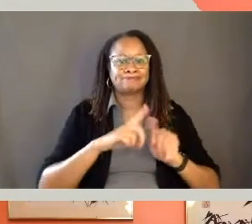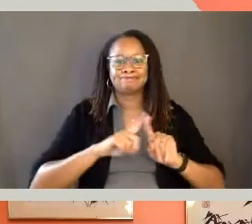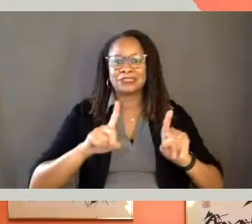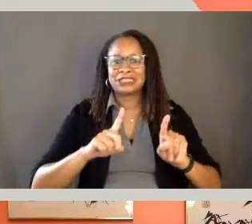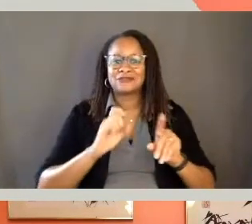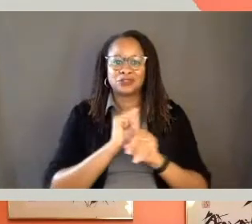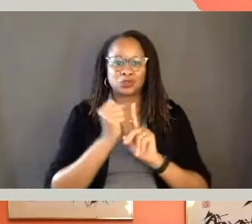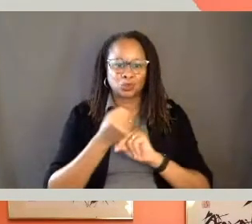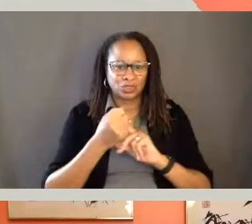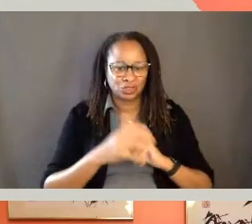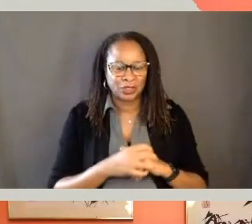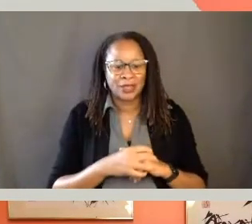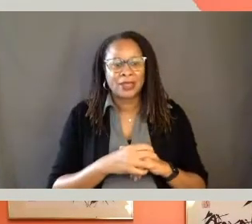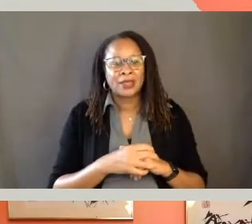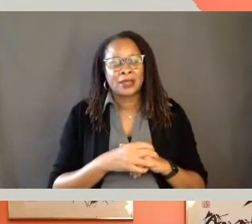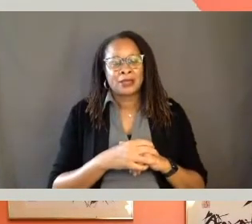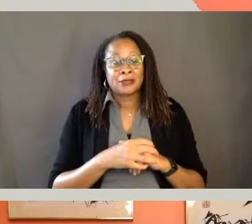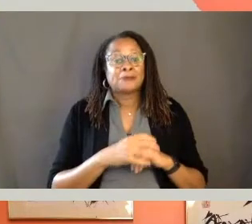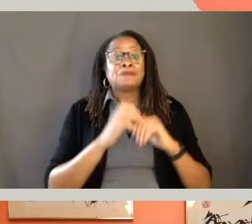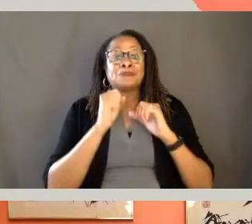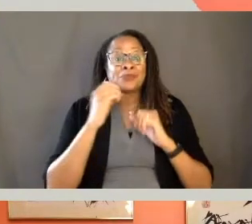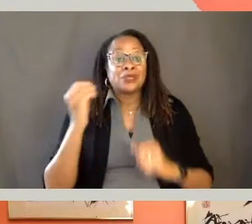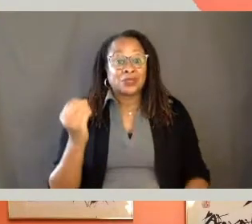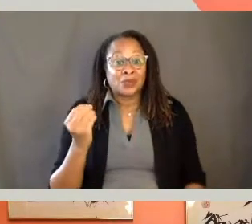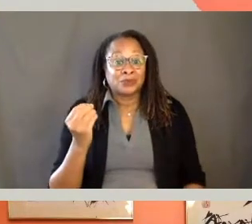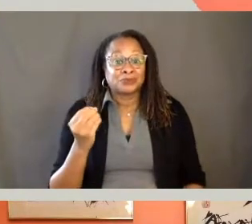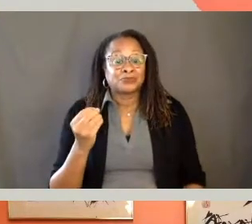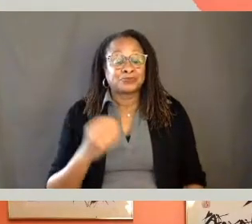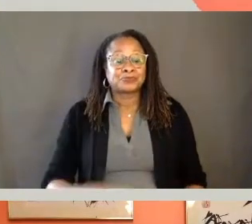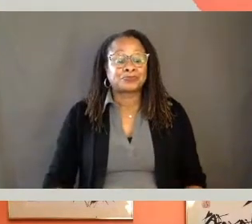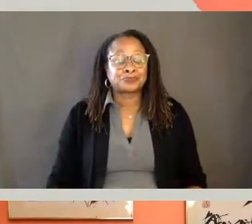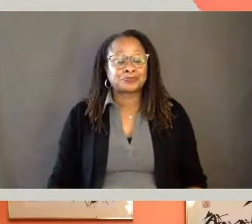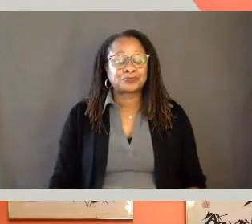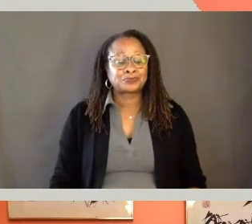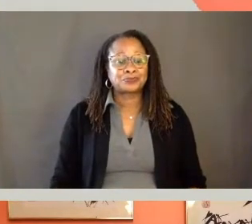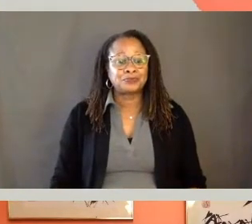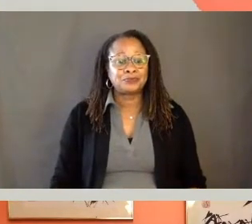But so it, you know, it was a real learning experience.